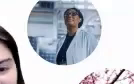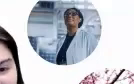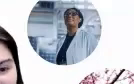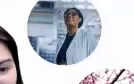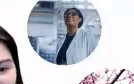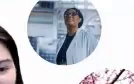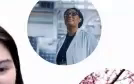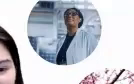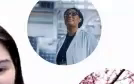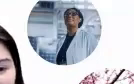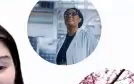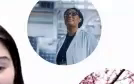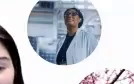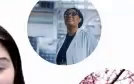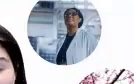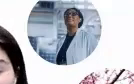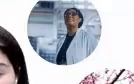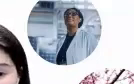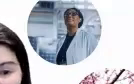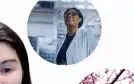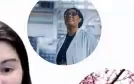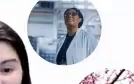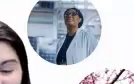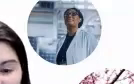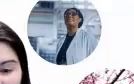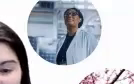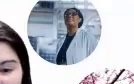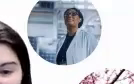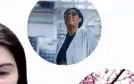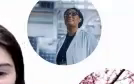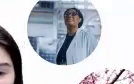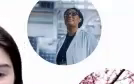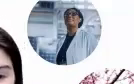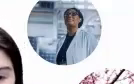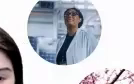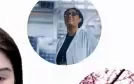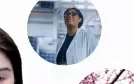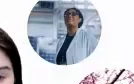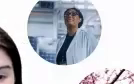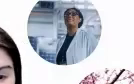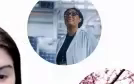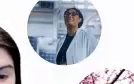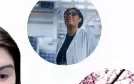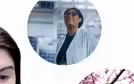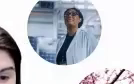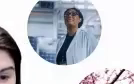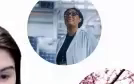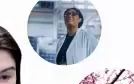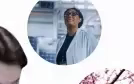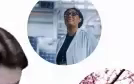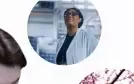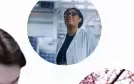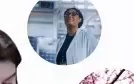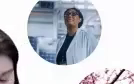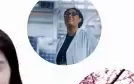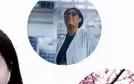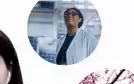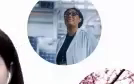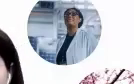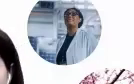Additionally we like to follow along with your own copy of the slides, you can access them on our website. And I'll put that